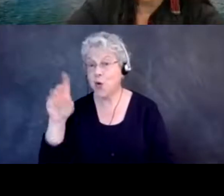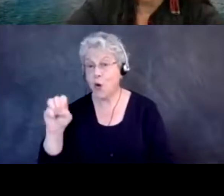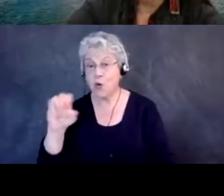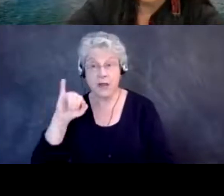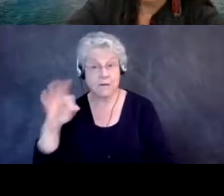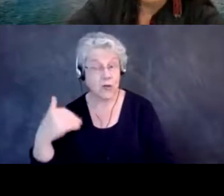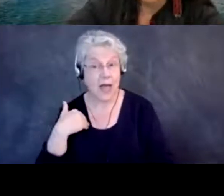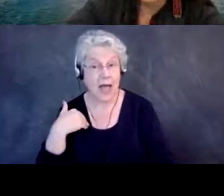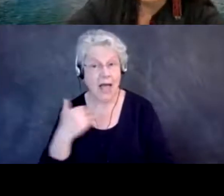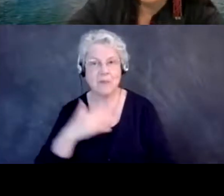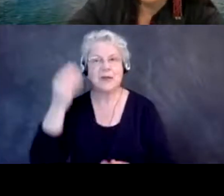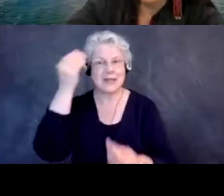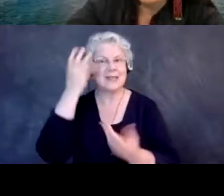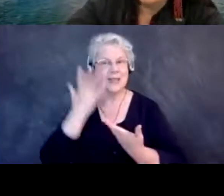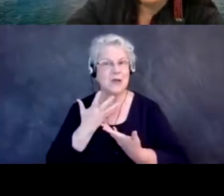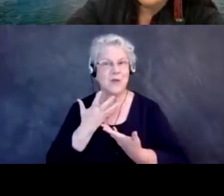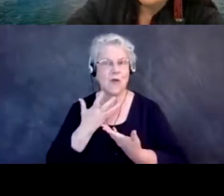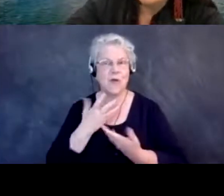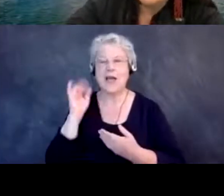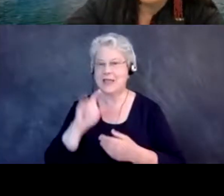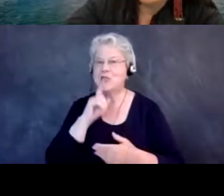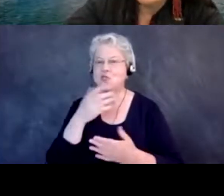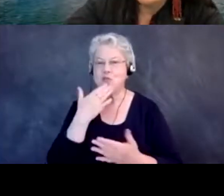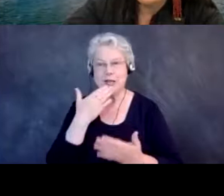Great, that would be another really good question to ask the membership initiative.